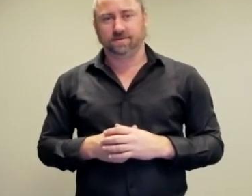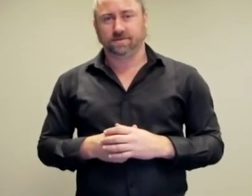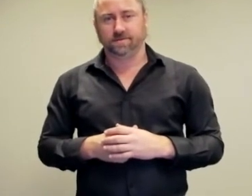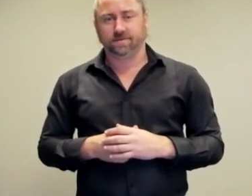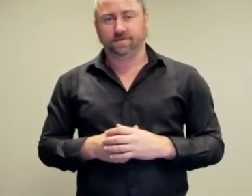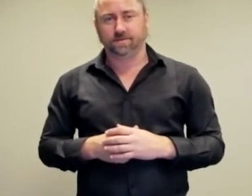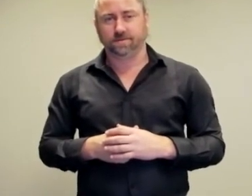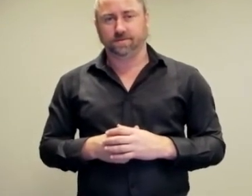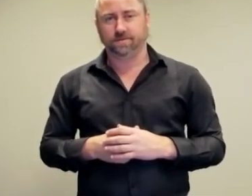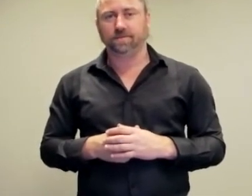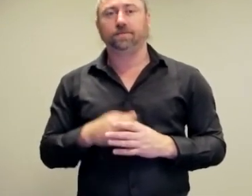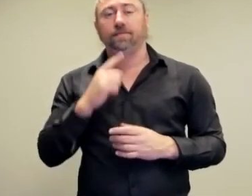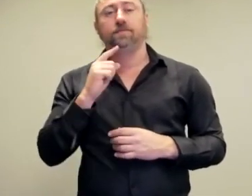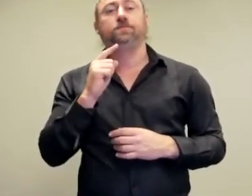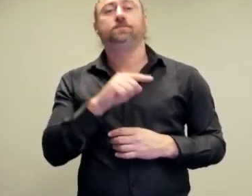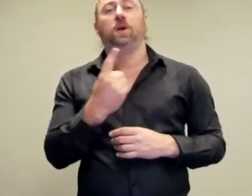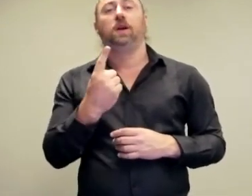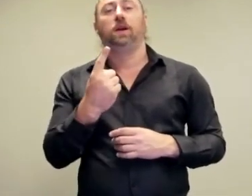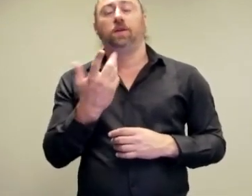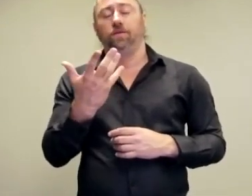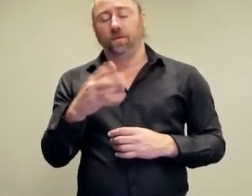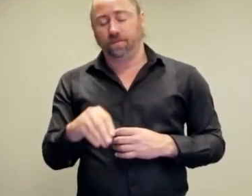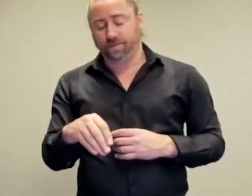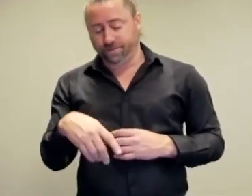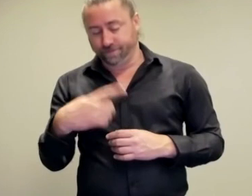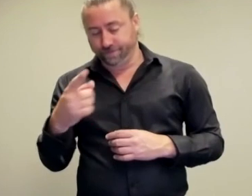Actually I’m going to talk about this Sundew work. The sundew's tiny arms